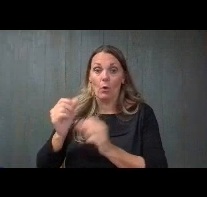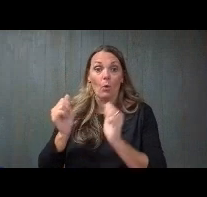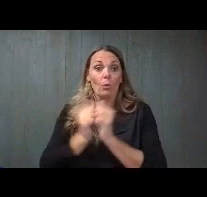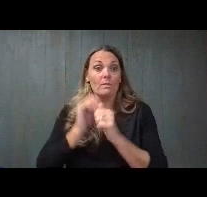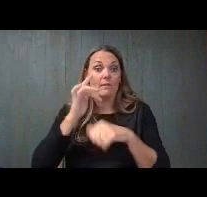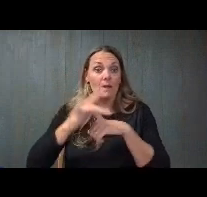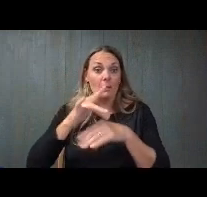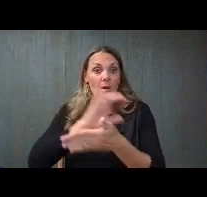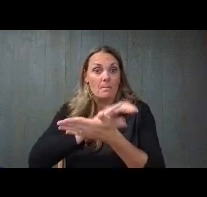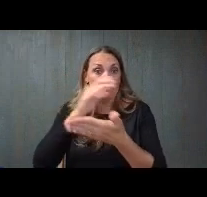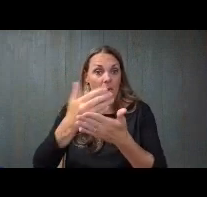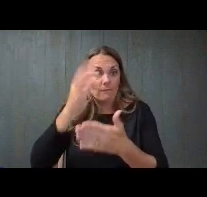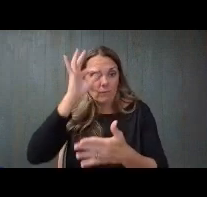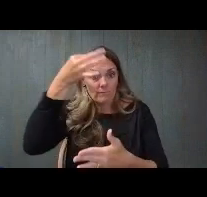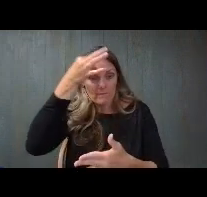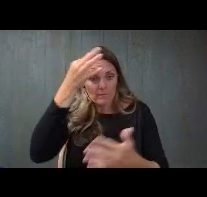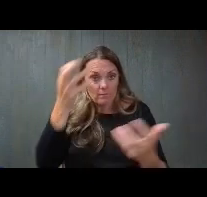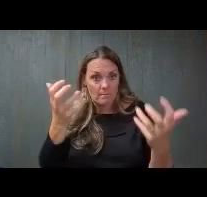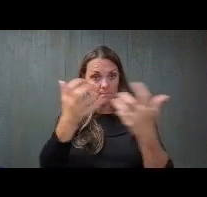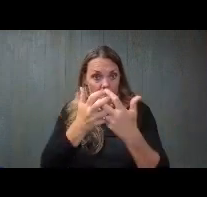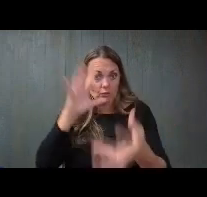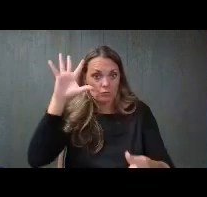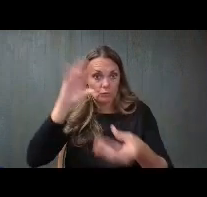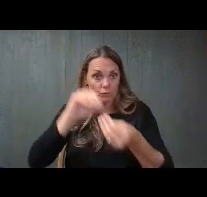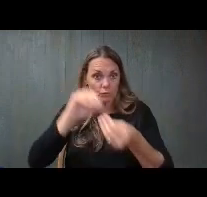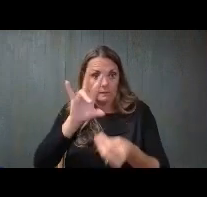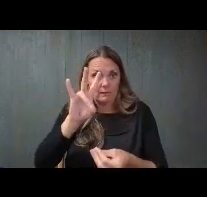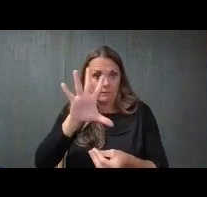for Federal and Match totaling $75,000.